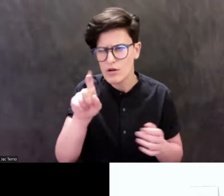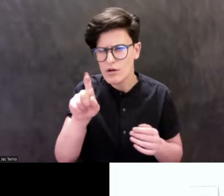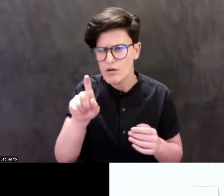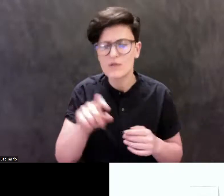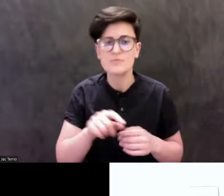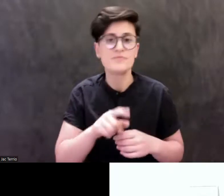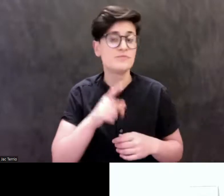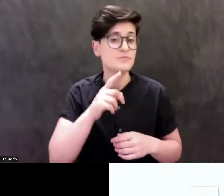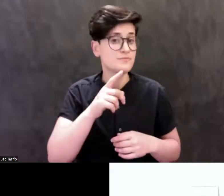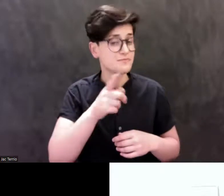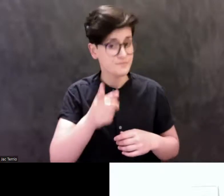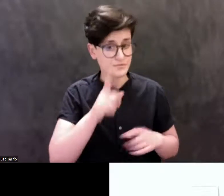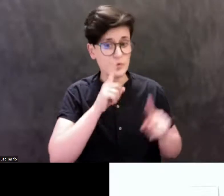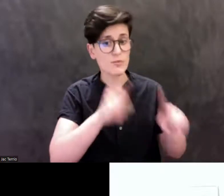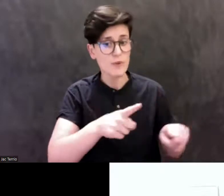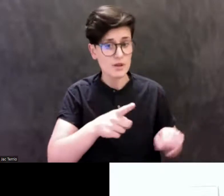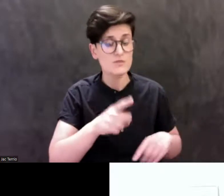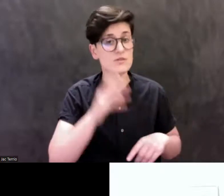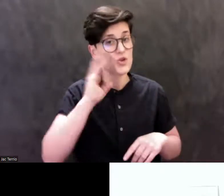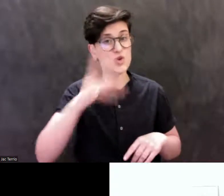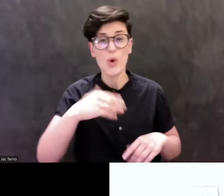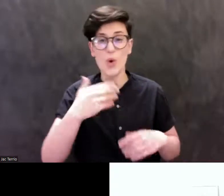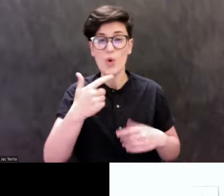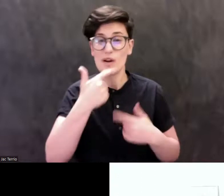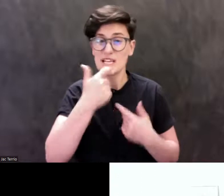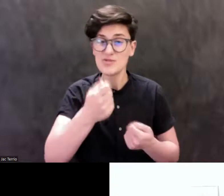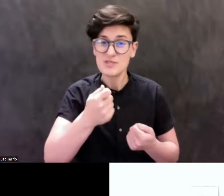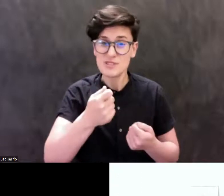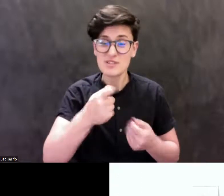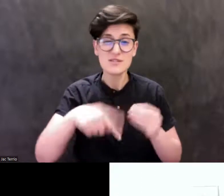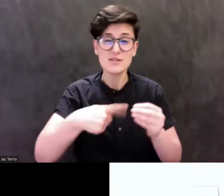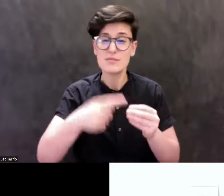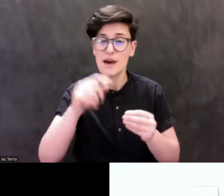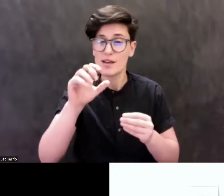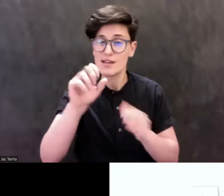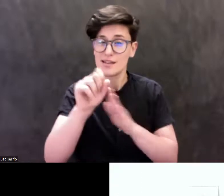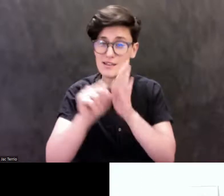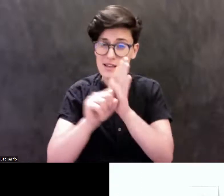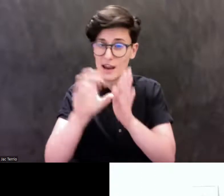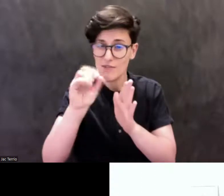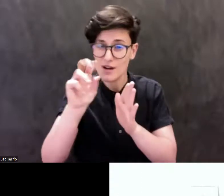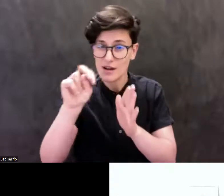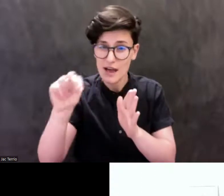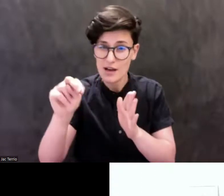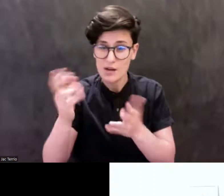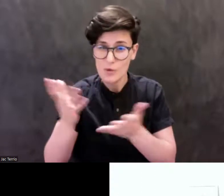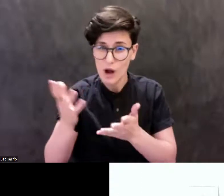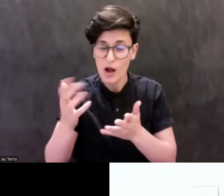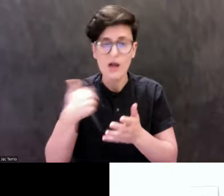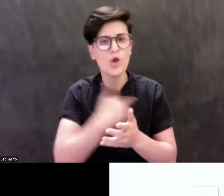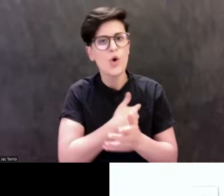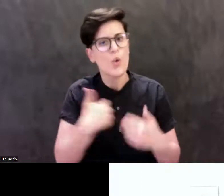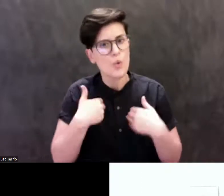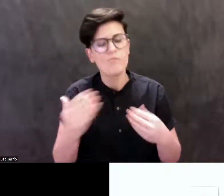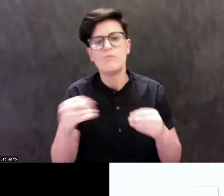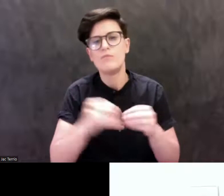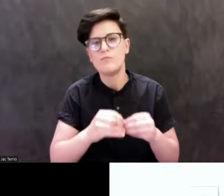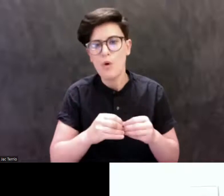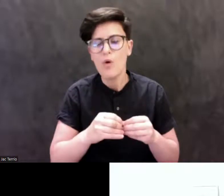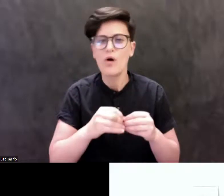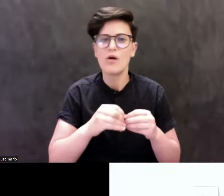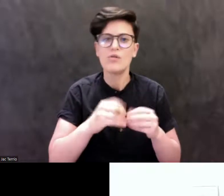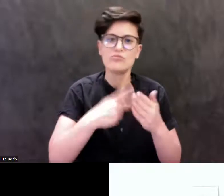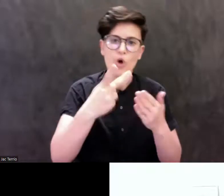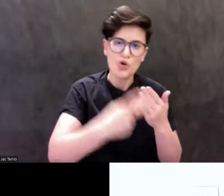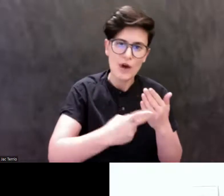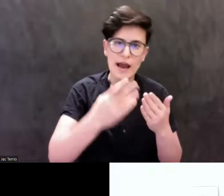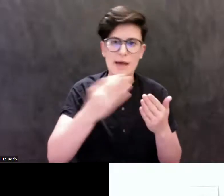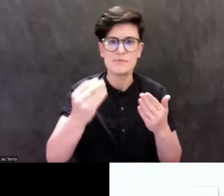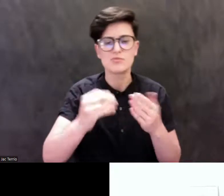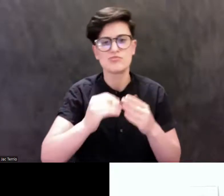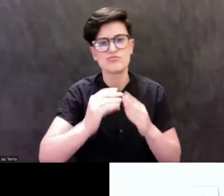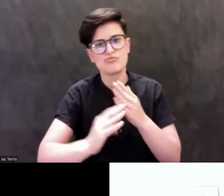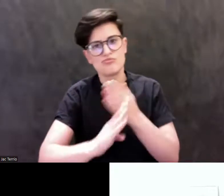of Connecticut is that we have more programs and protections around getting utility service